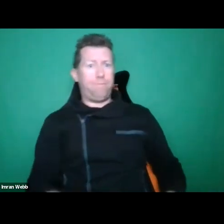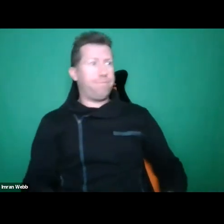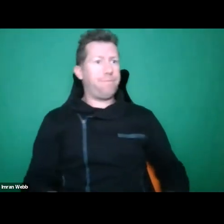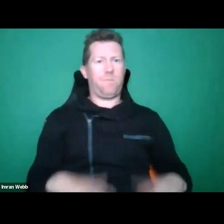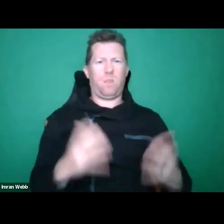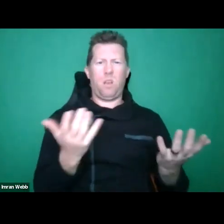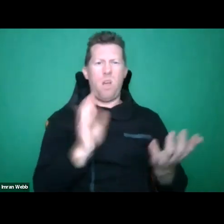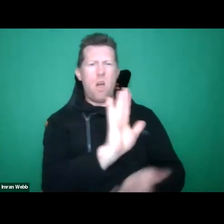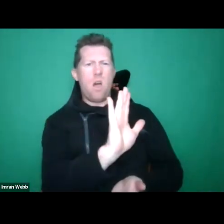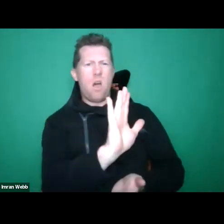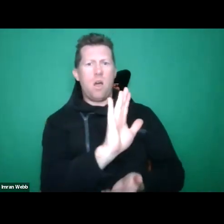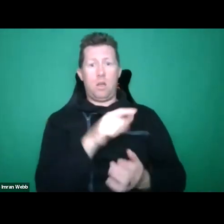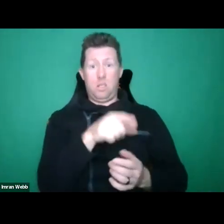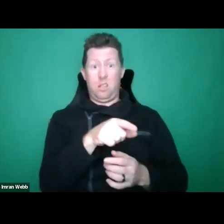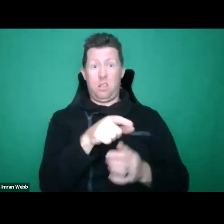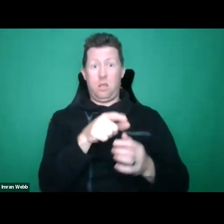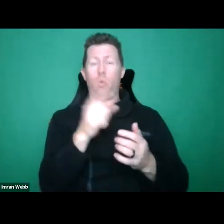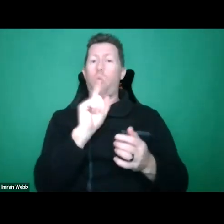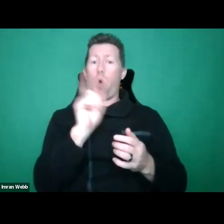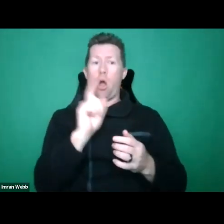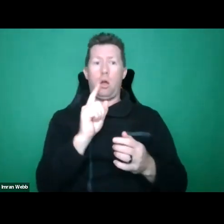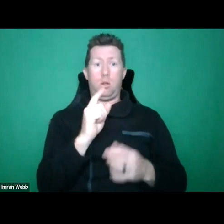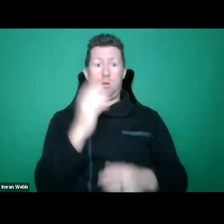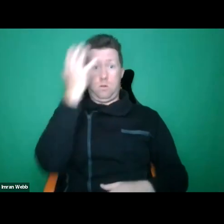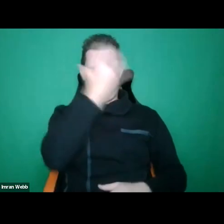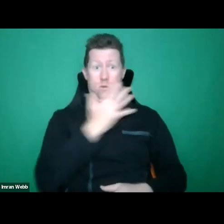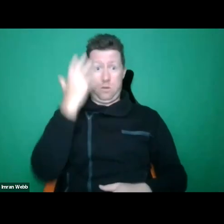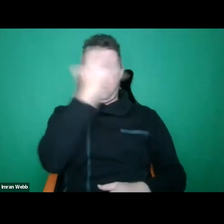And this is a case where you have the presentation of disability in public,